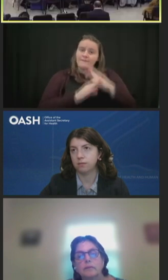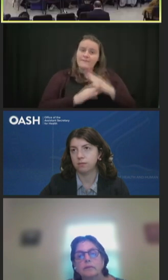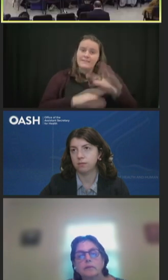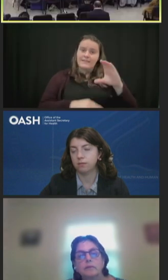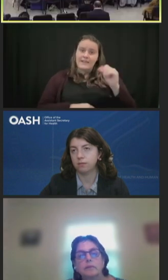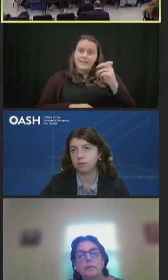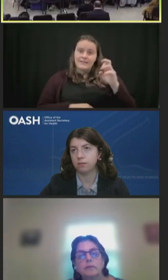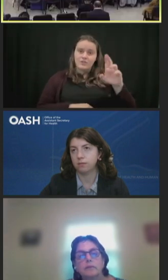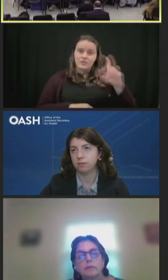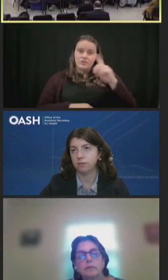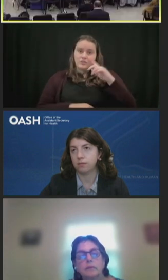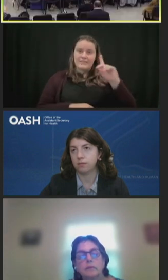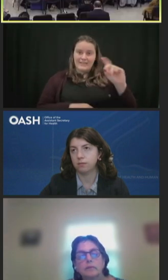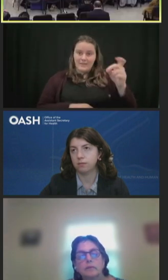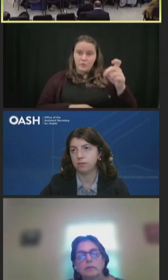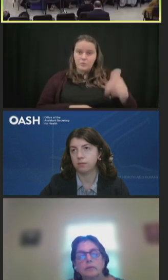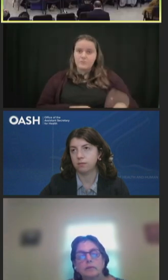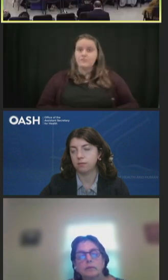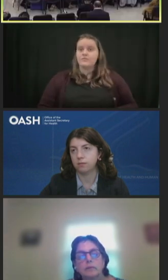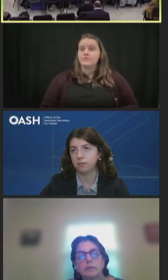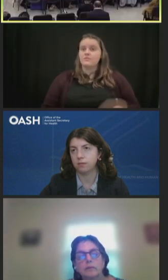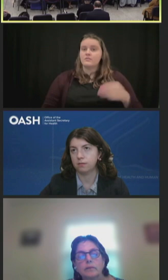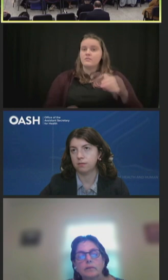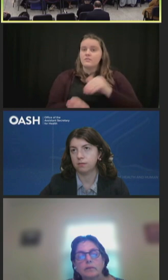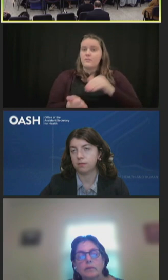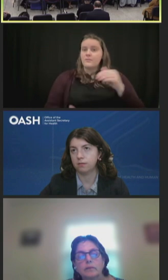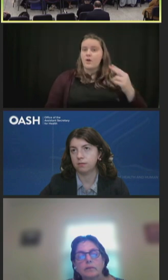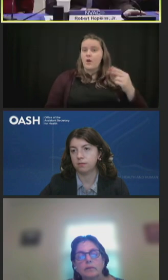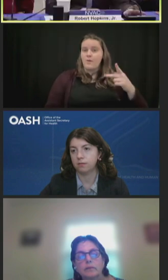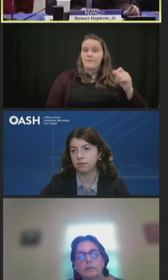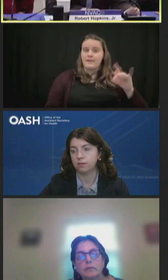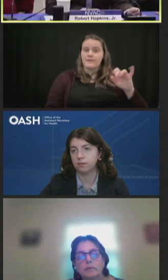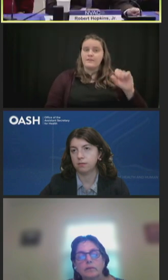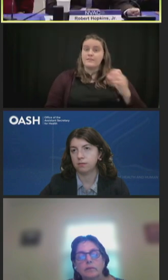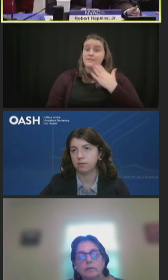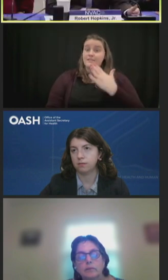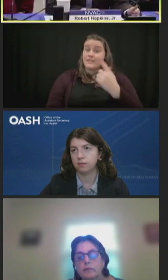Well, thank you very much to the members of the panel. We are -- I don't see any